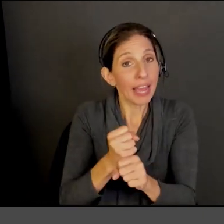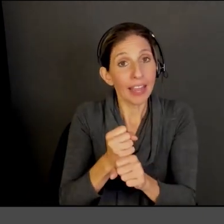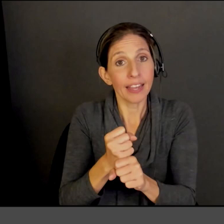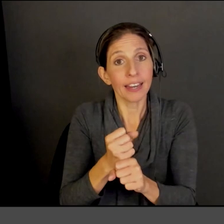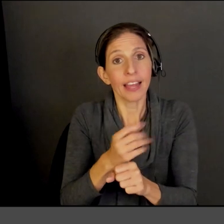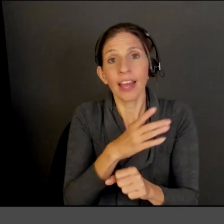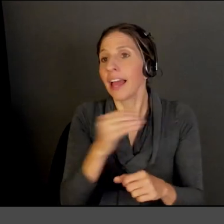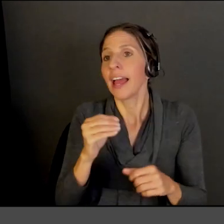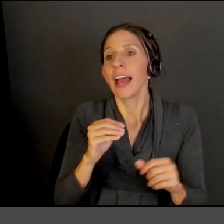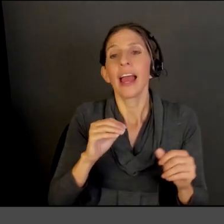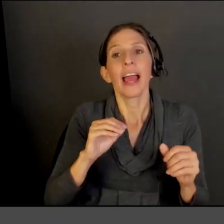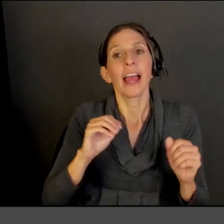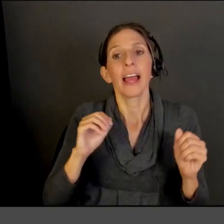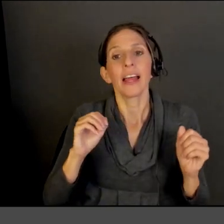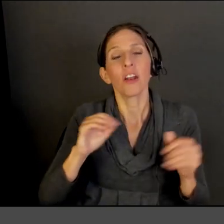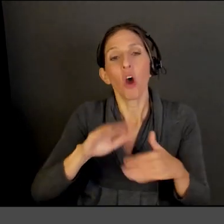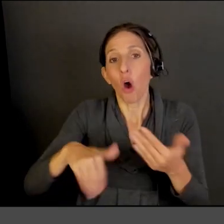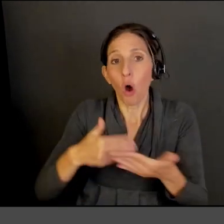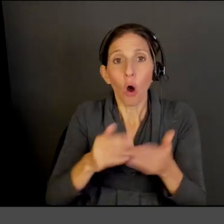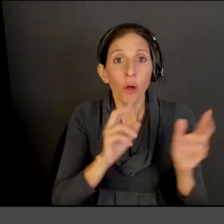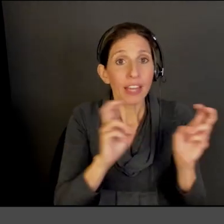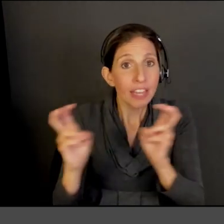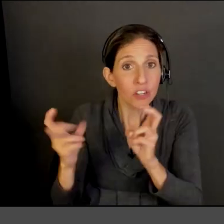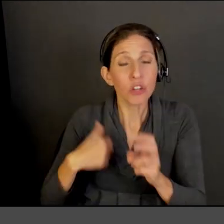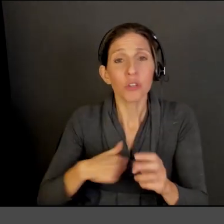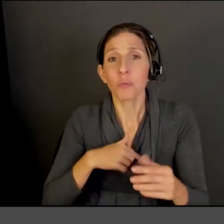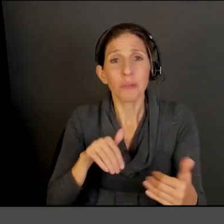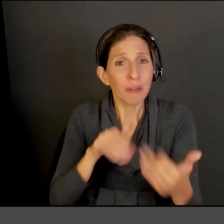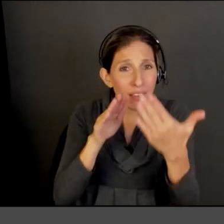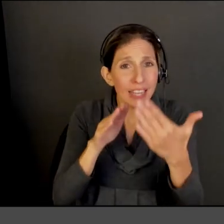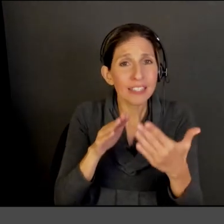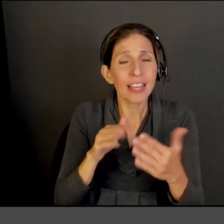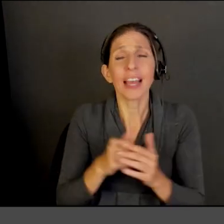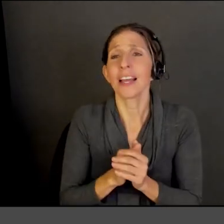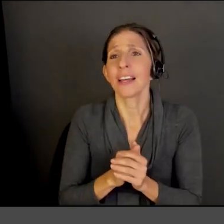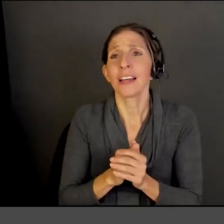IN THE COMMUNITY POLICE BRUTALITY, SCHOOLING, AFFIRMATIVE ACTION,